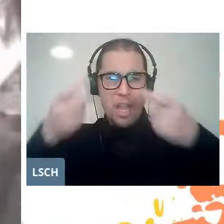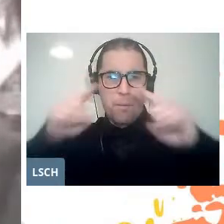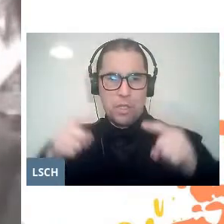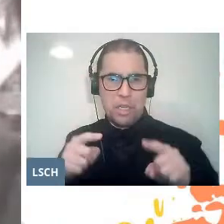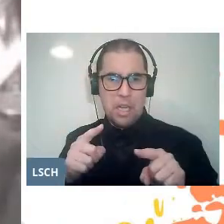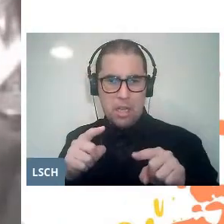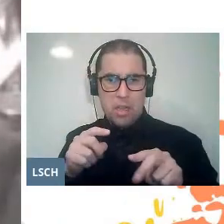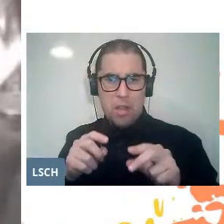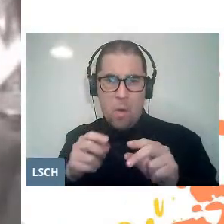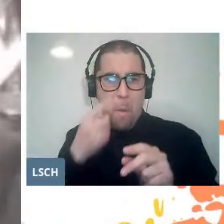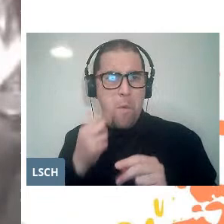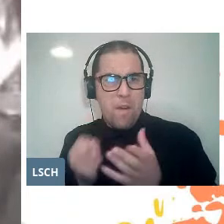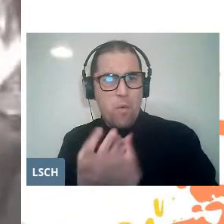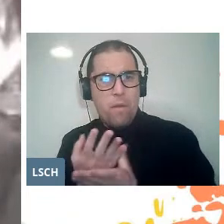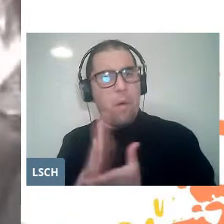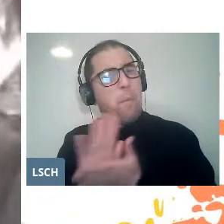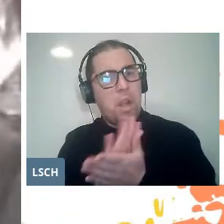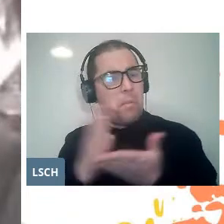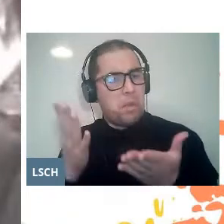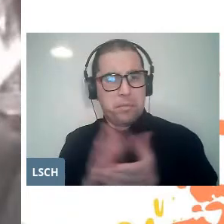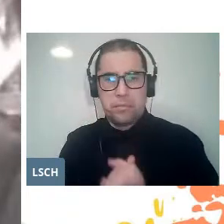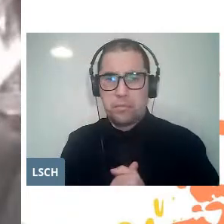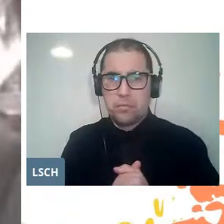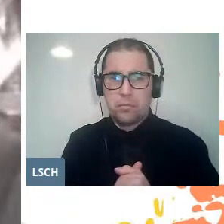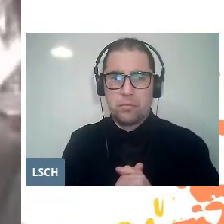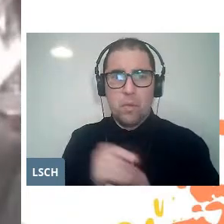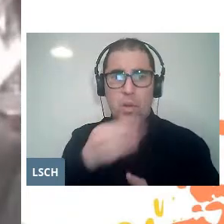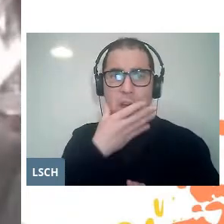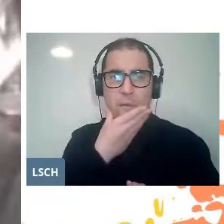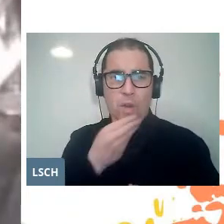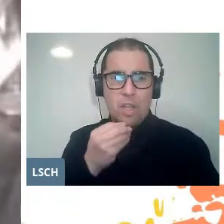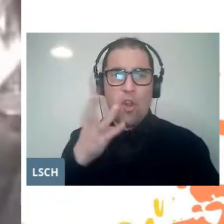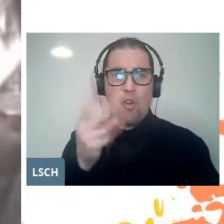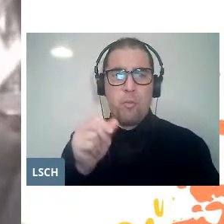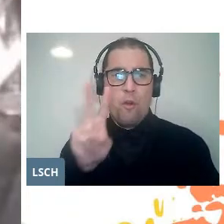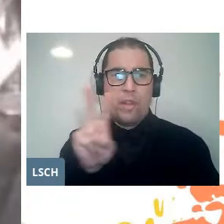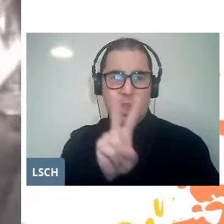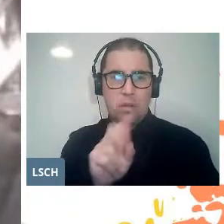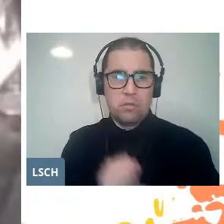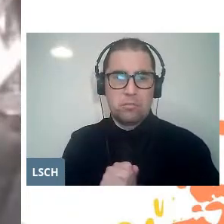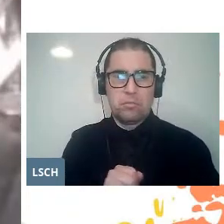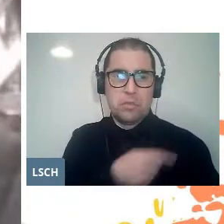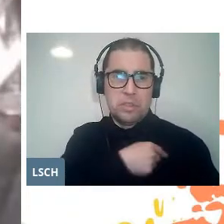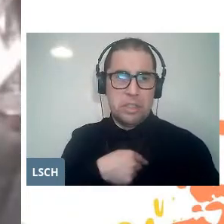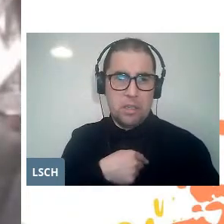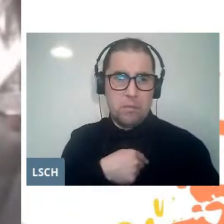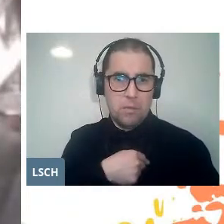such as, for example, a wonderful one, number 22, called The Philosopher.